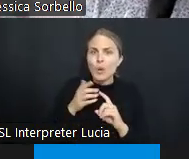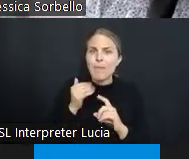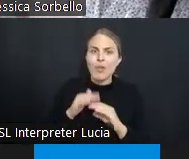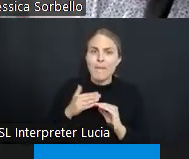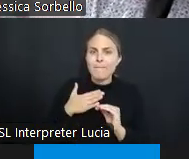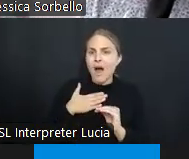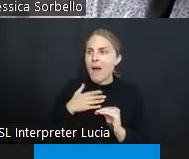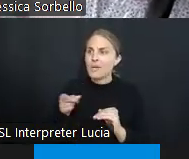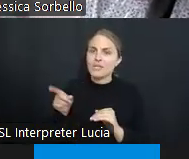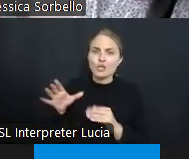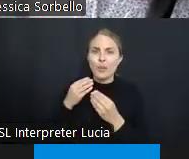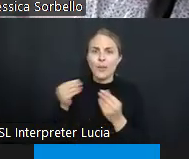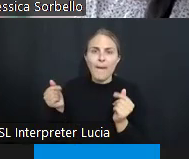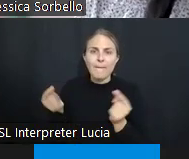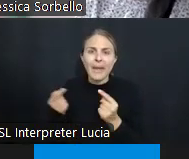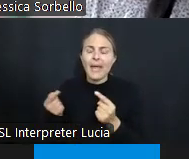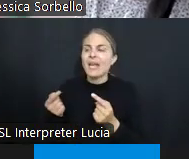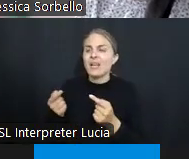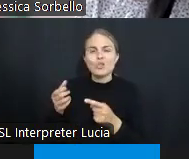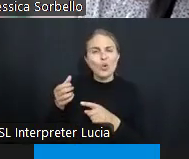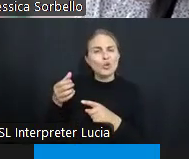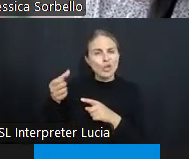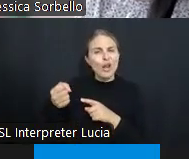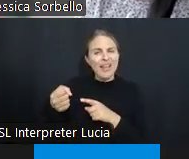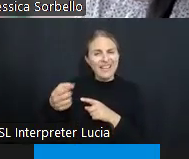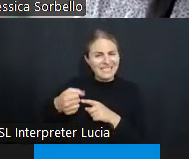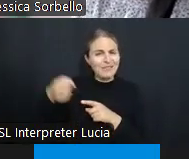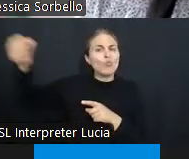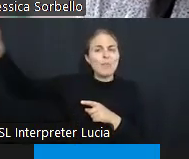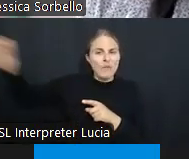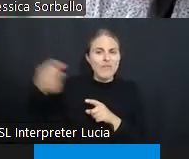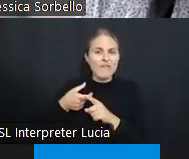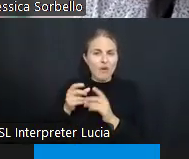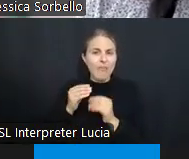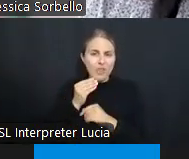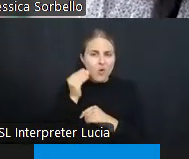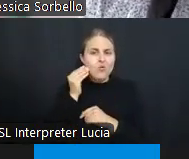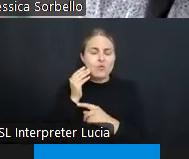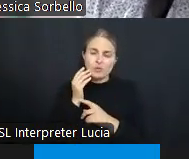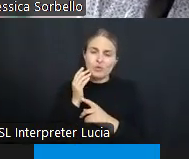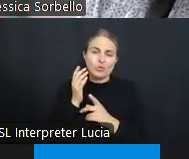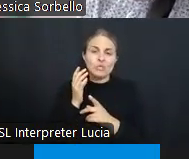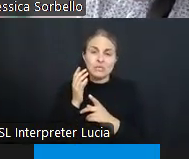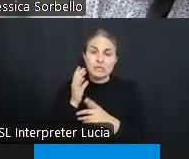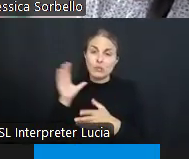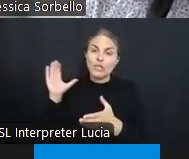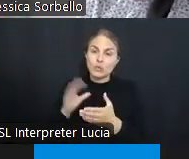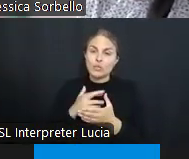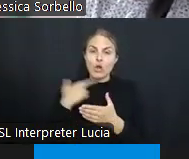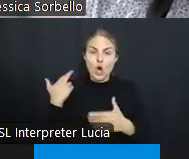practice harm reduction right away and potentially sitting with him and contacting his physical therapist or his